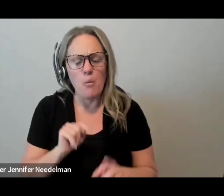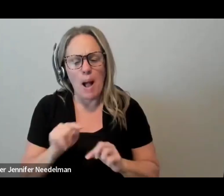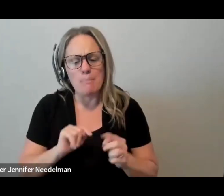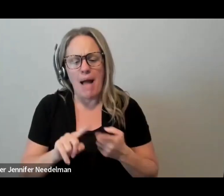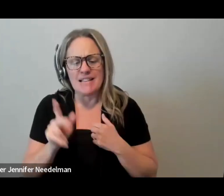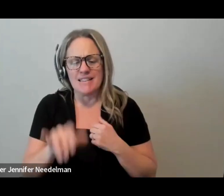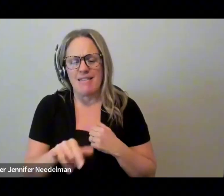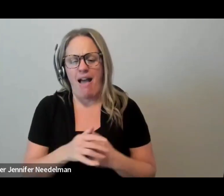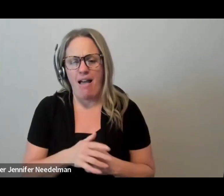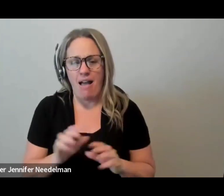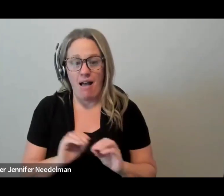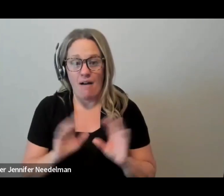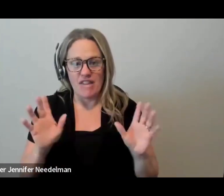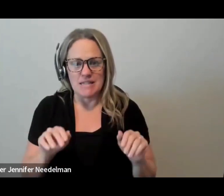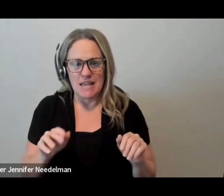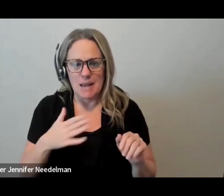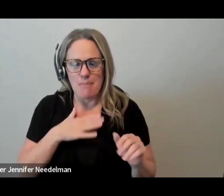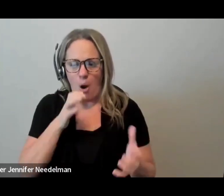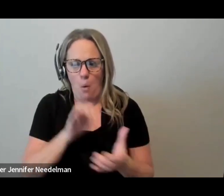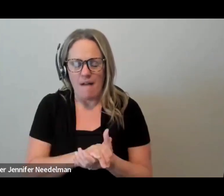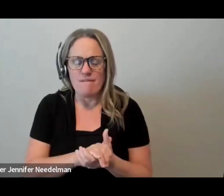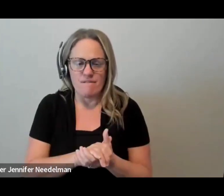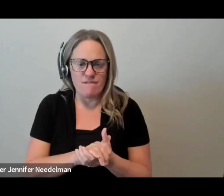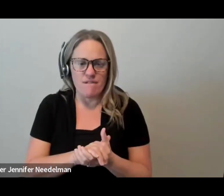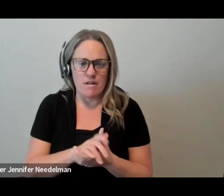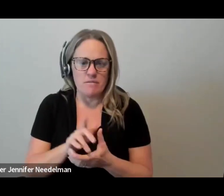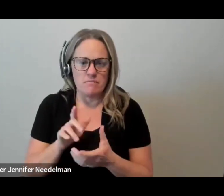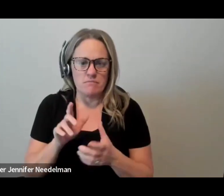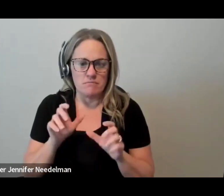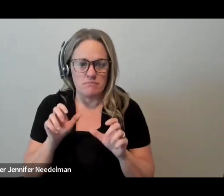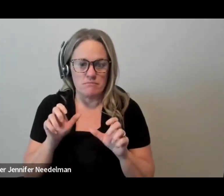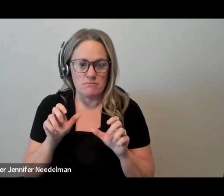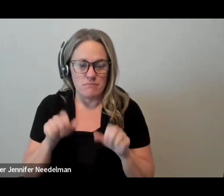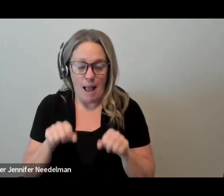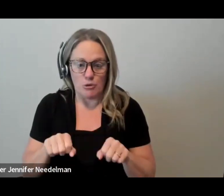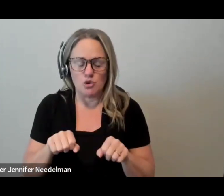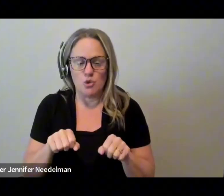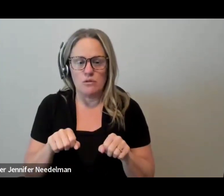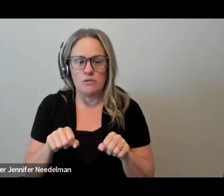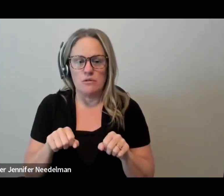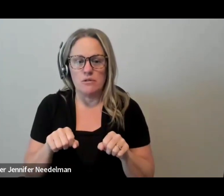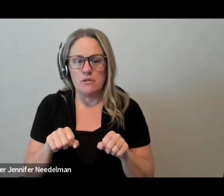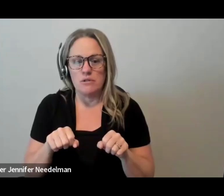'cause obviously, you know, my wife being able to ride or guide, be ride her shoulders, being guided